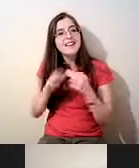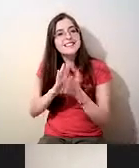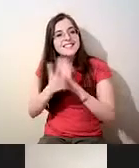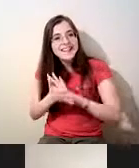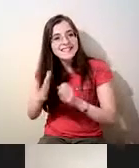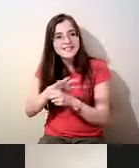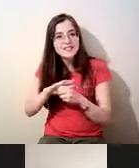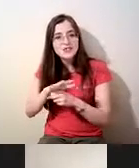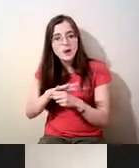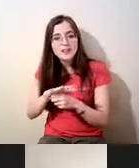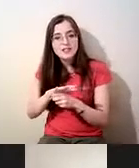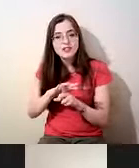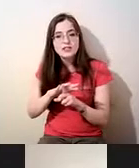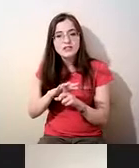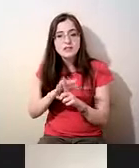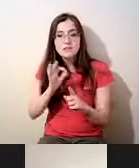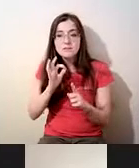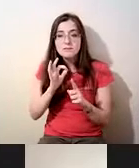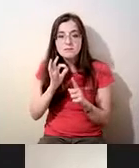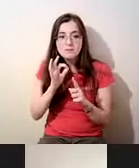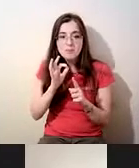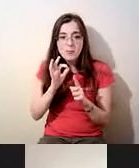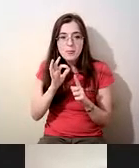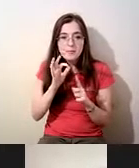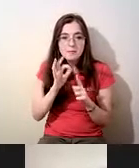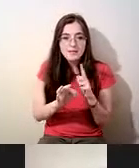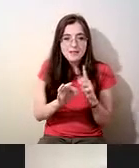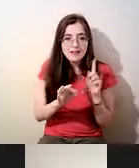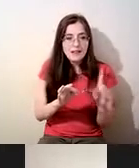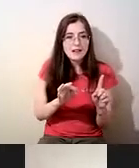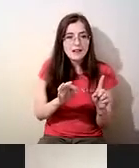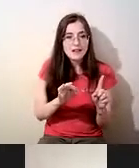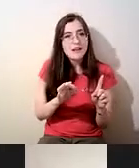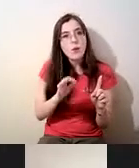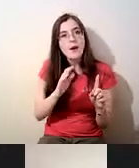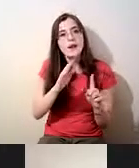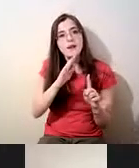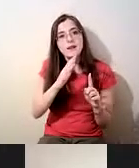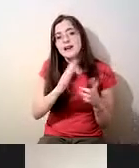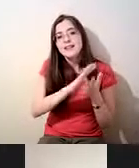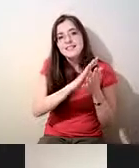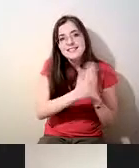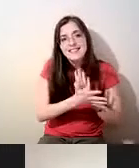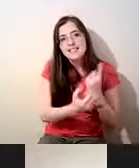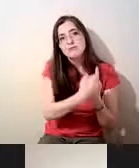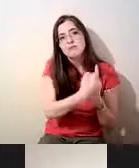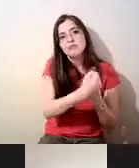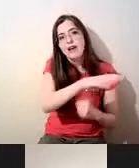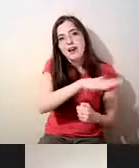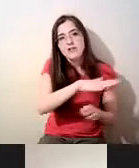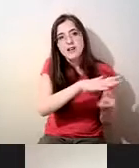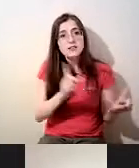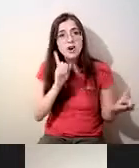like um especially when typhoons lead hit like uh disaster hit areas where women tend to sacrifice